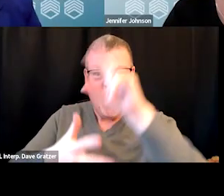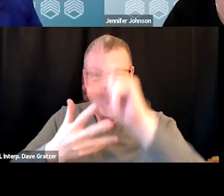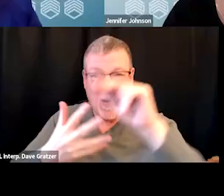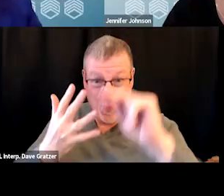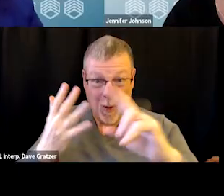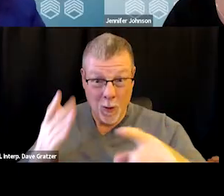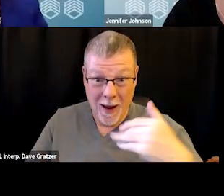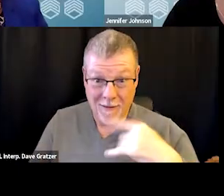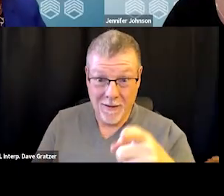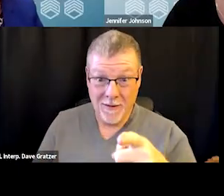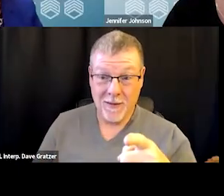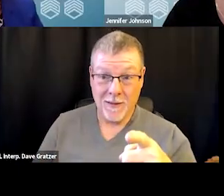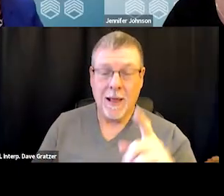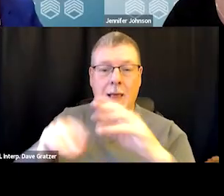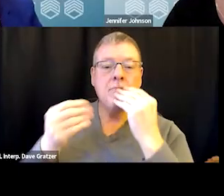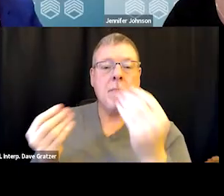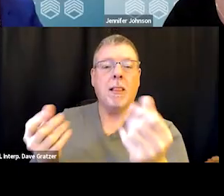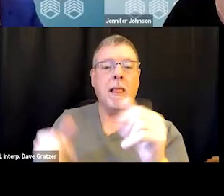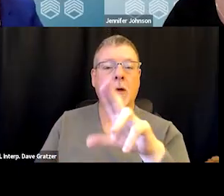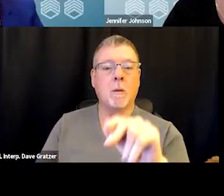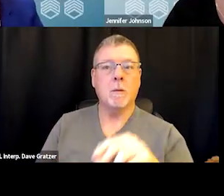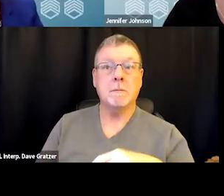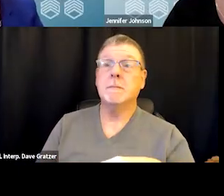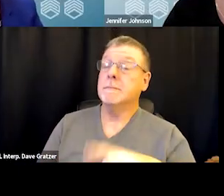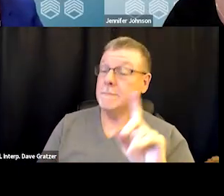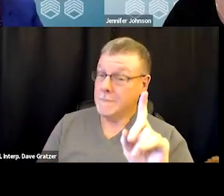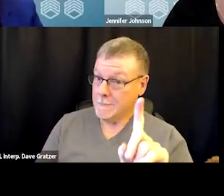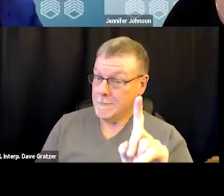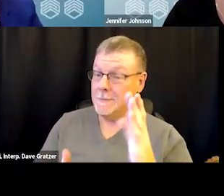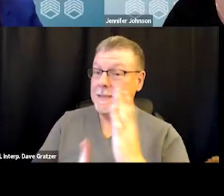Are you the land of no? Um, you may wanna revisit, uh, some of that.